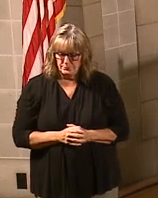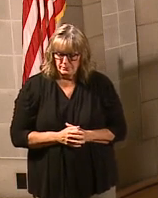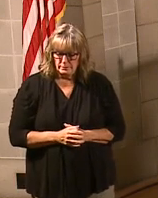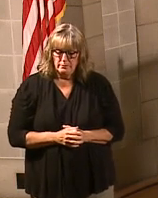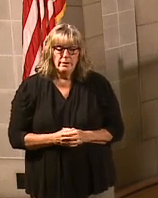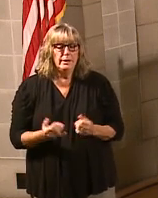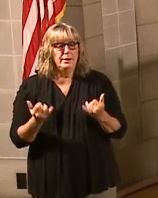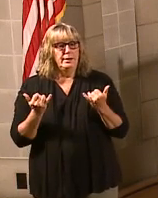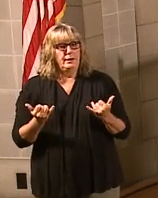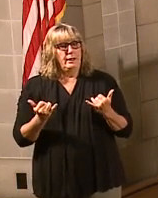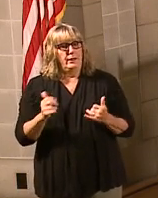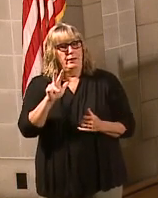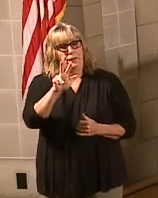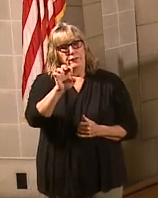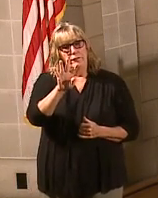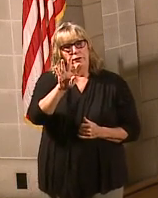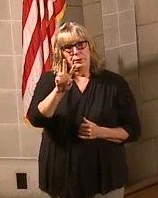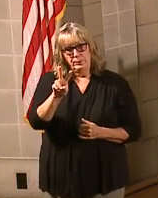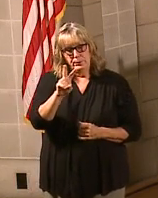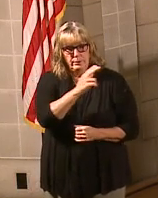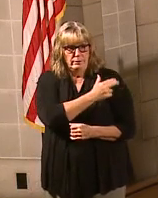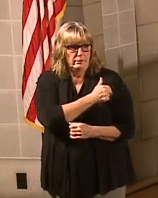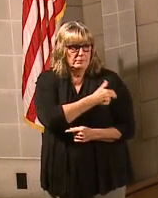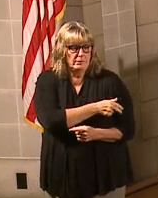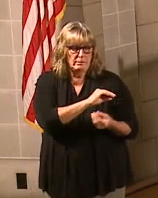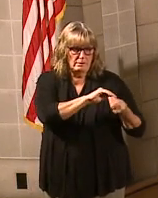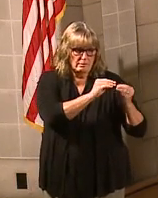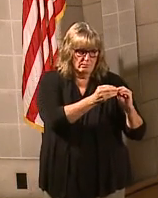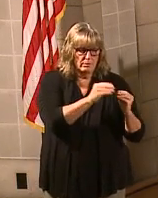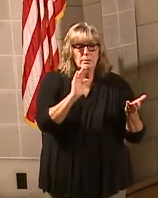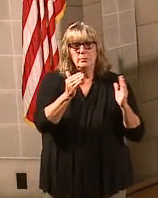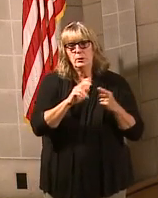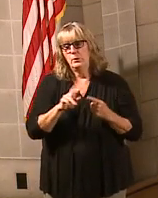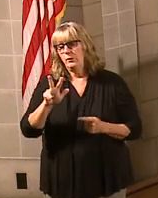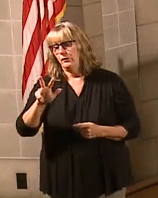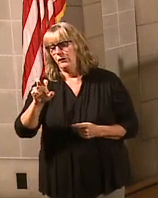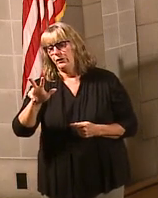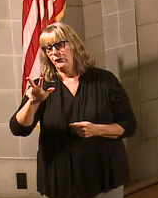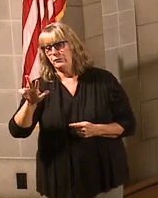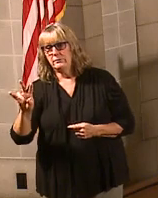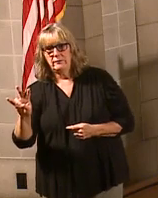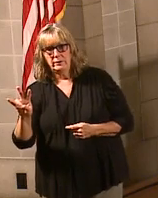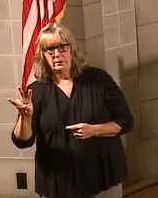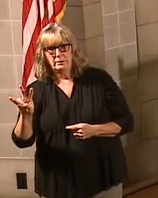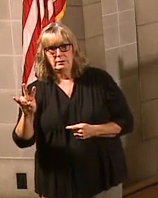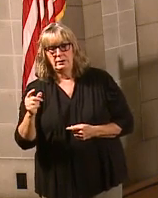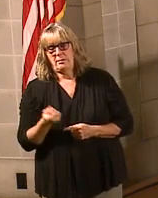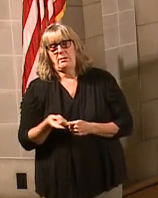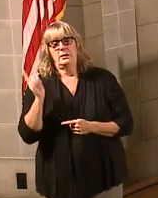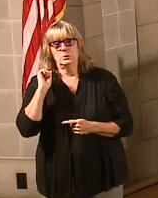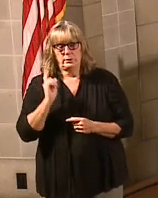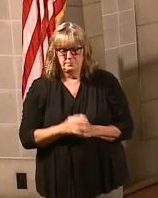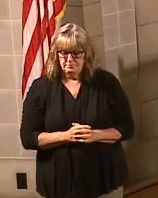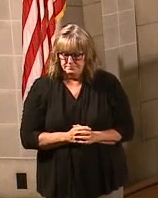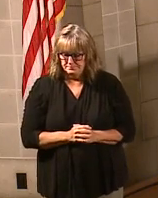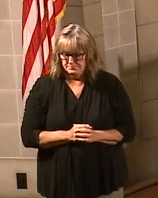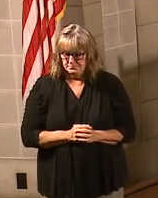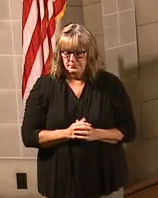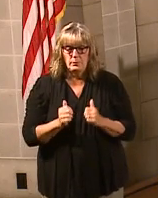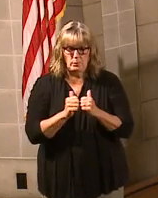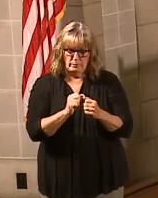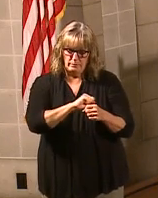HOSPITAL BED OR THAT ICU BED.